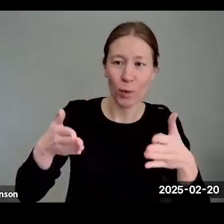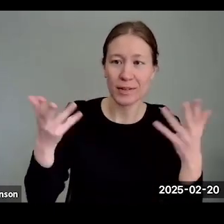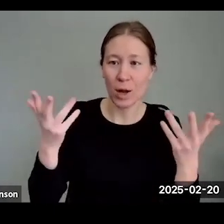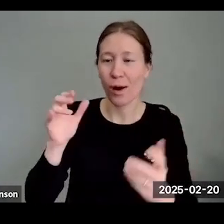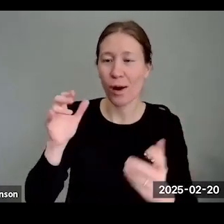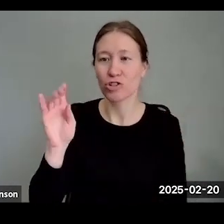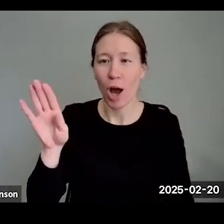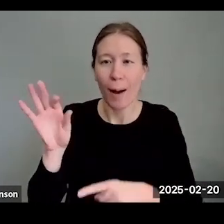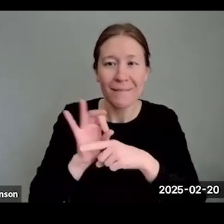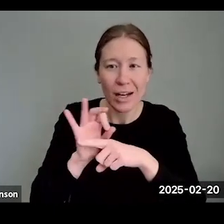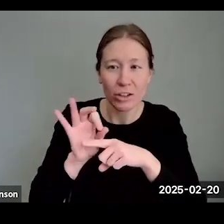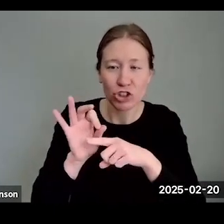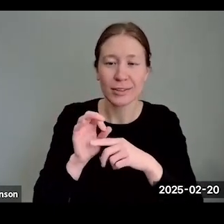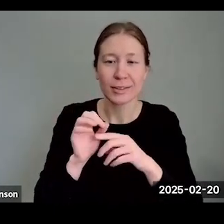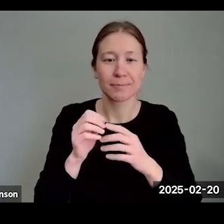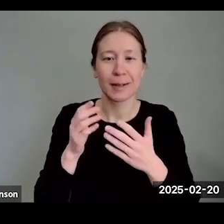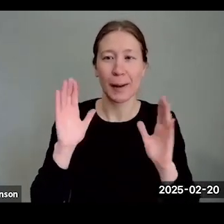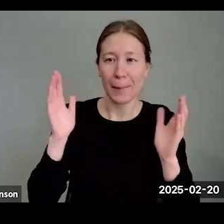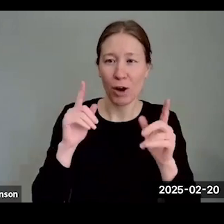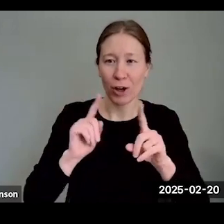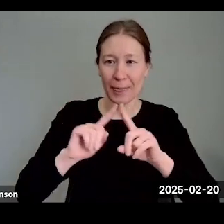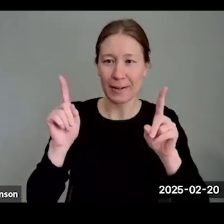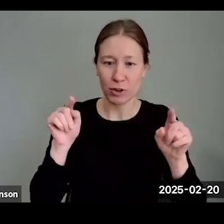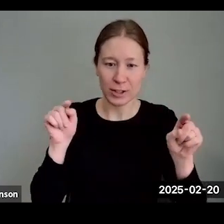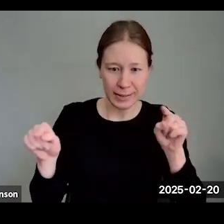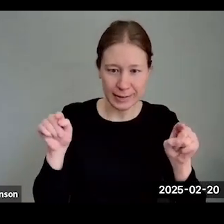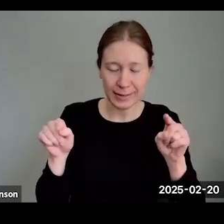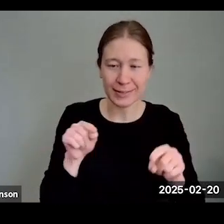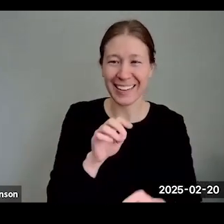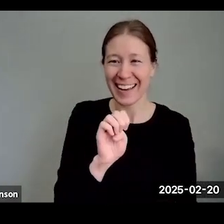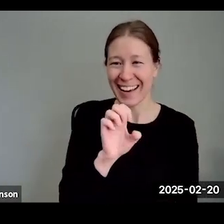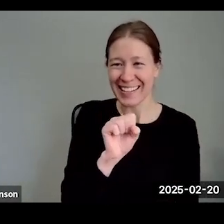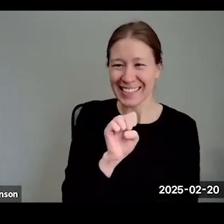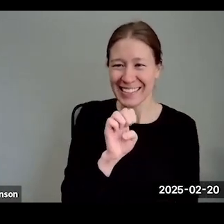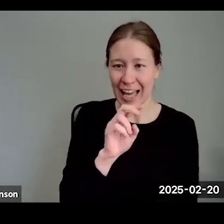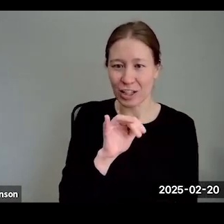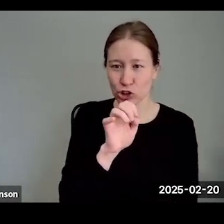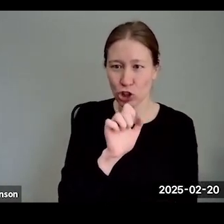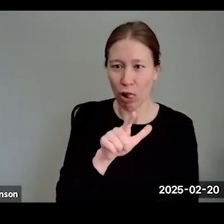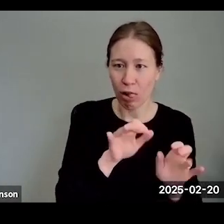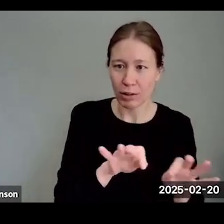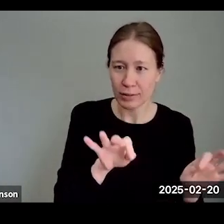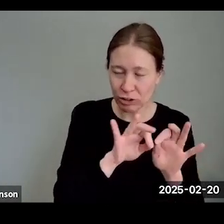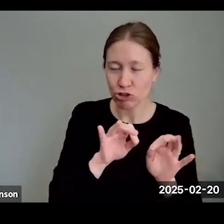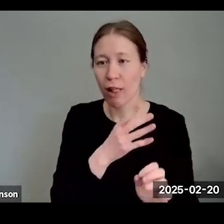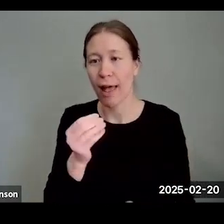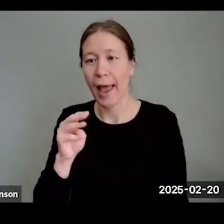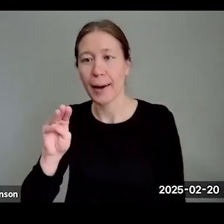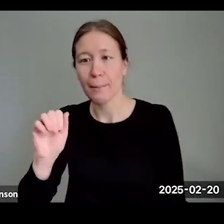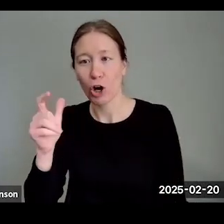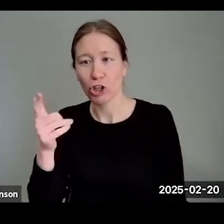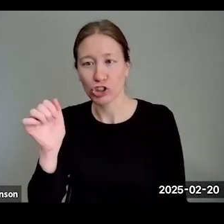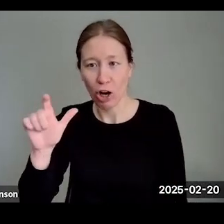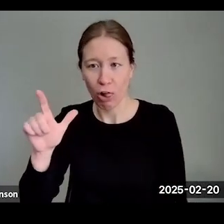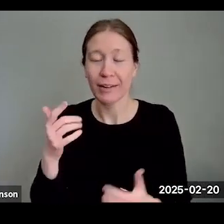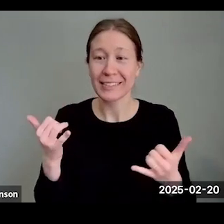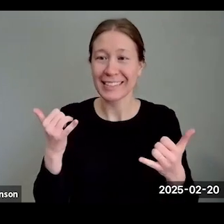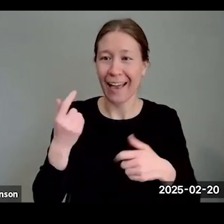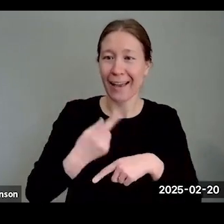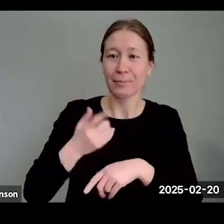in distinguishing the difference between essential and marginal. Today's presenters are myself and my colleague, Erin Metz.